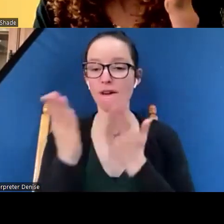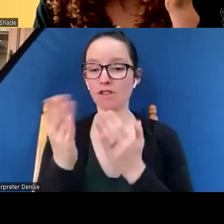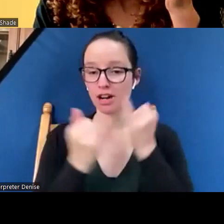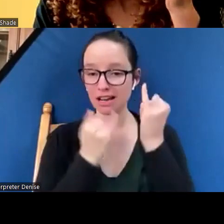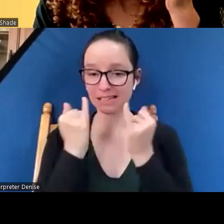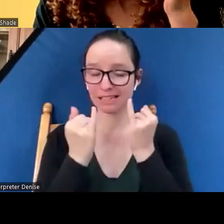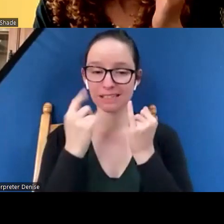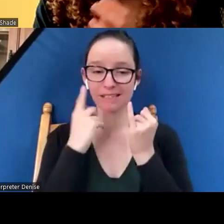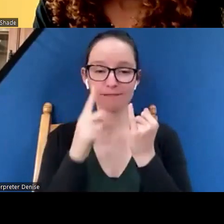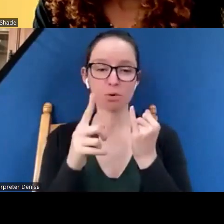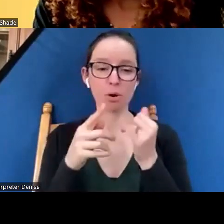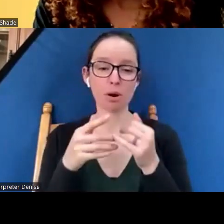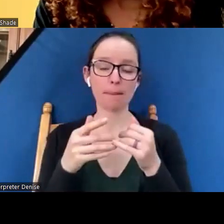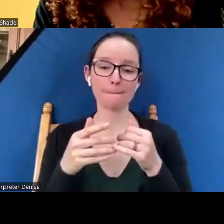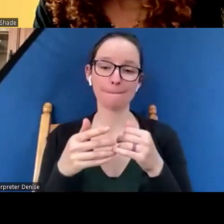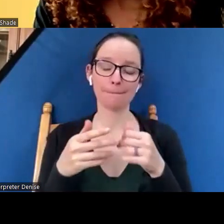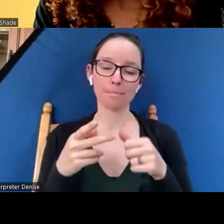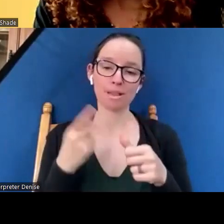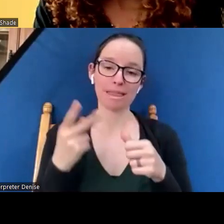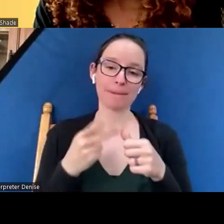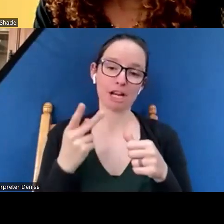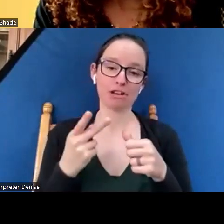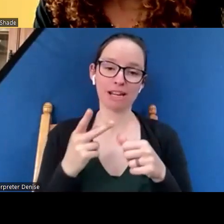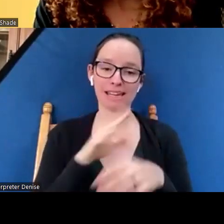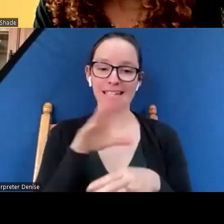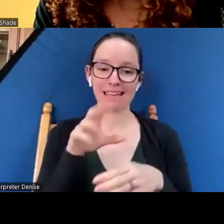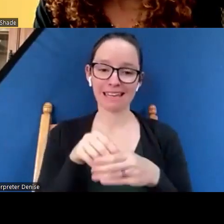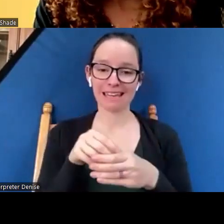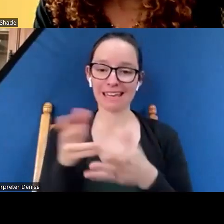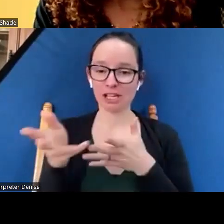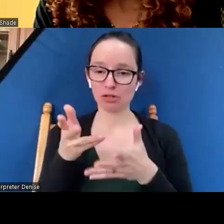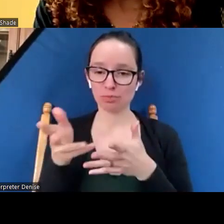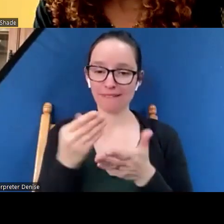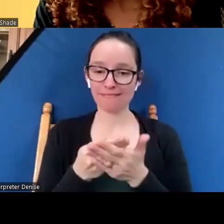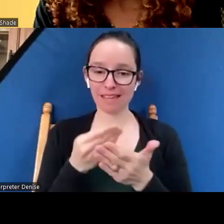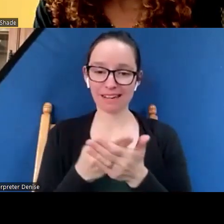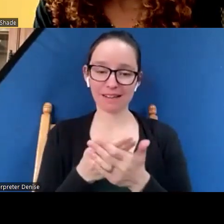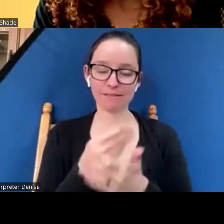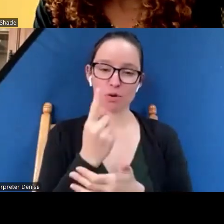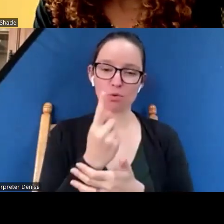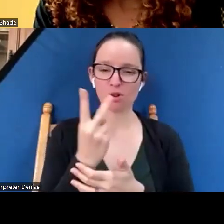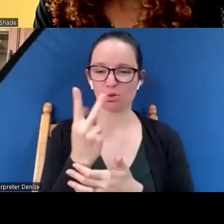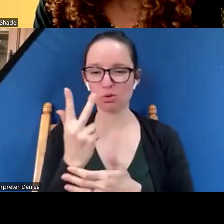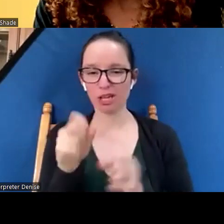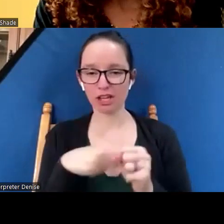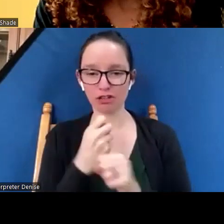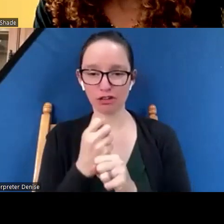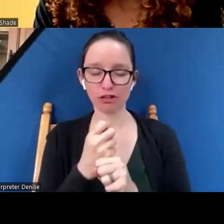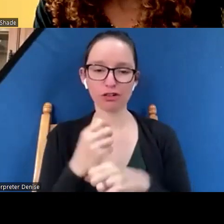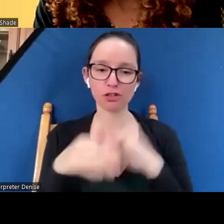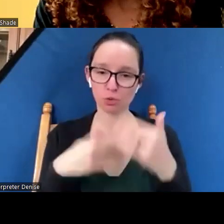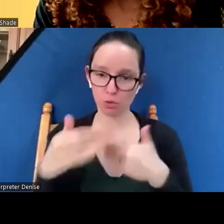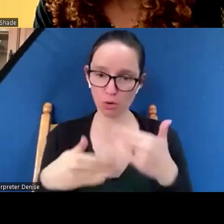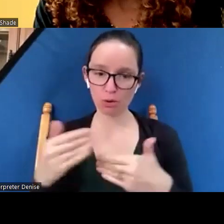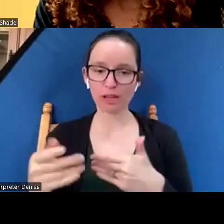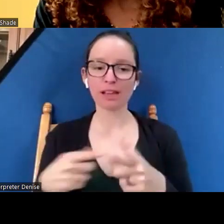engagement funding from like one to three years to get things rolling. And then as you build your capacity and structure and team,